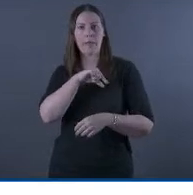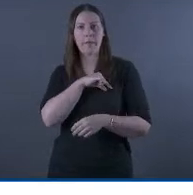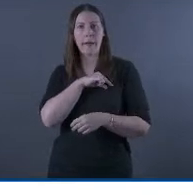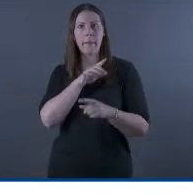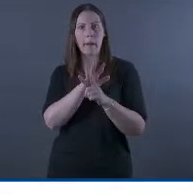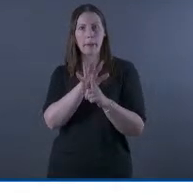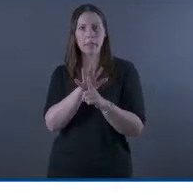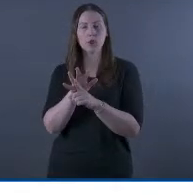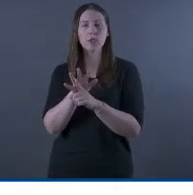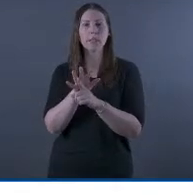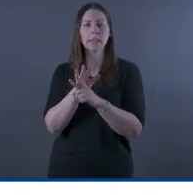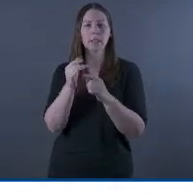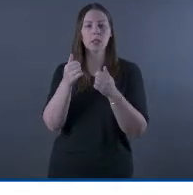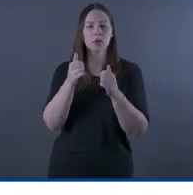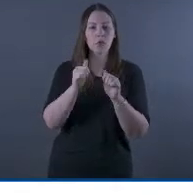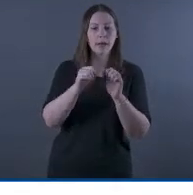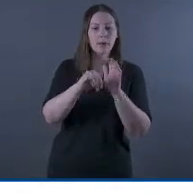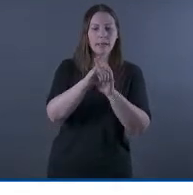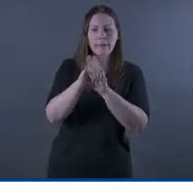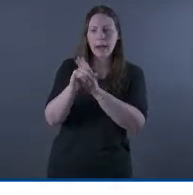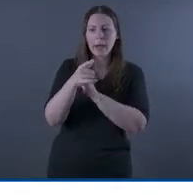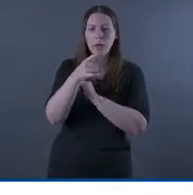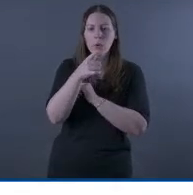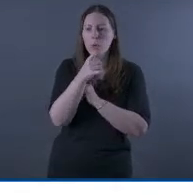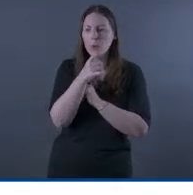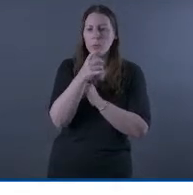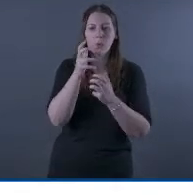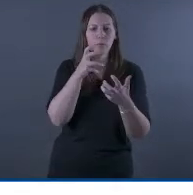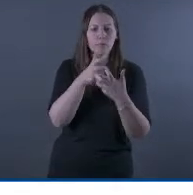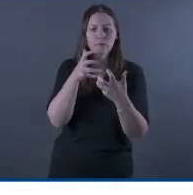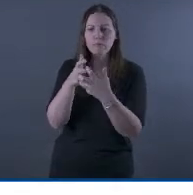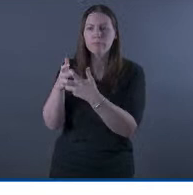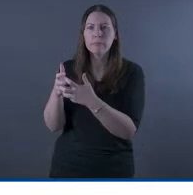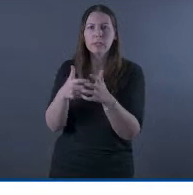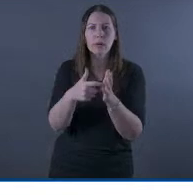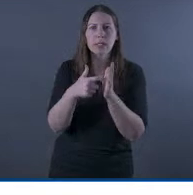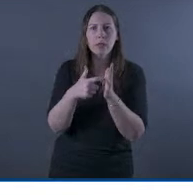that fall into the eligible categories. And we will be sending you an email, a text